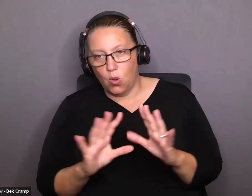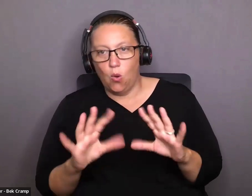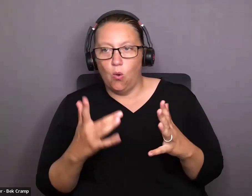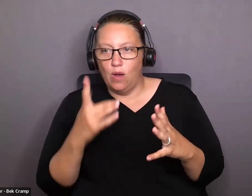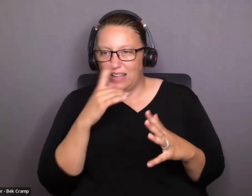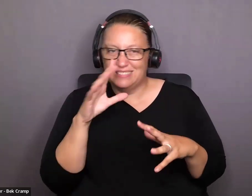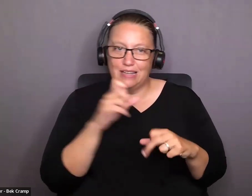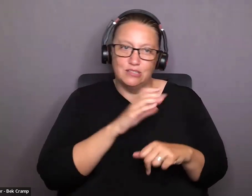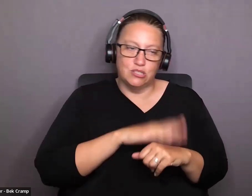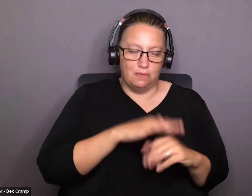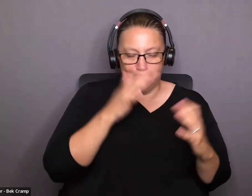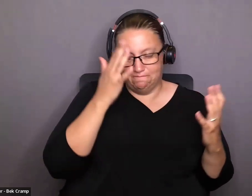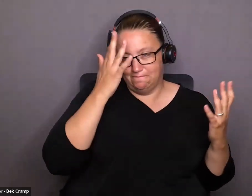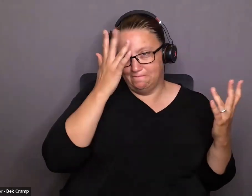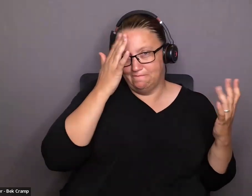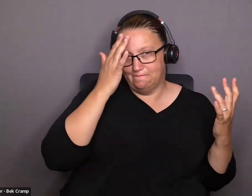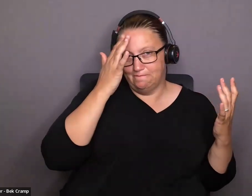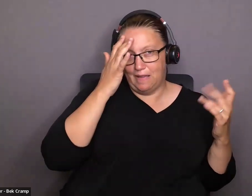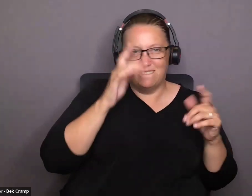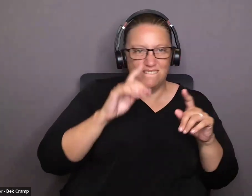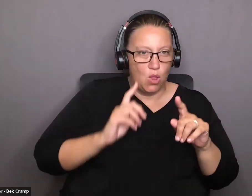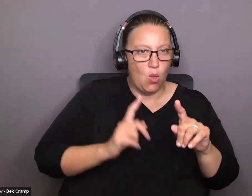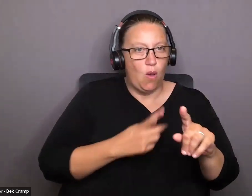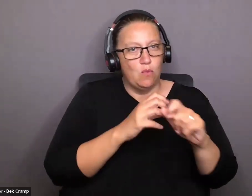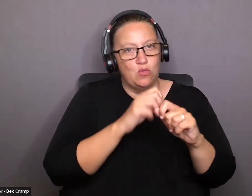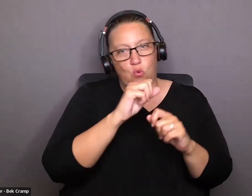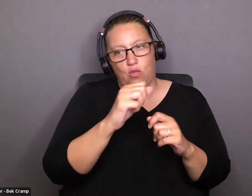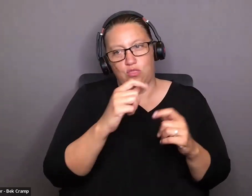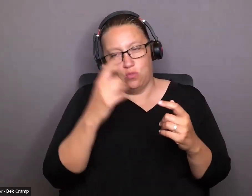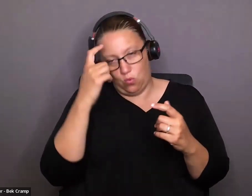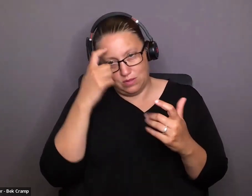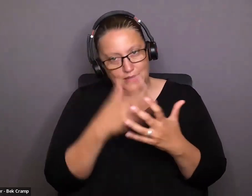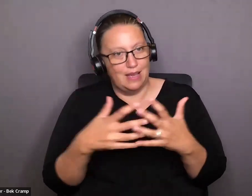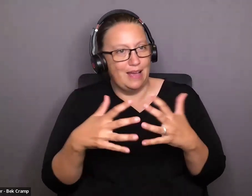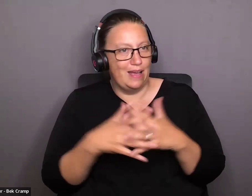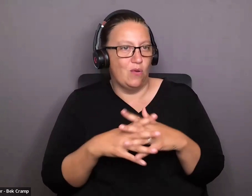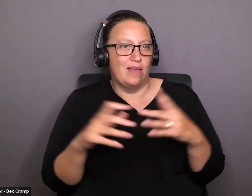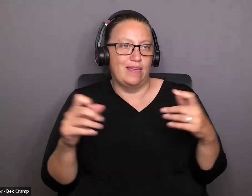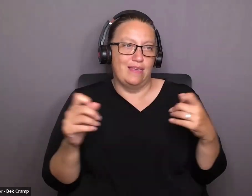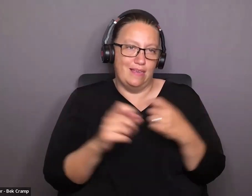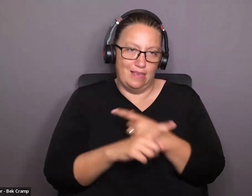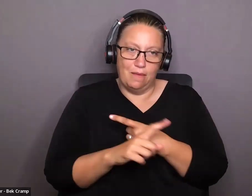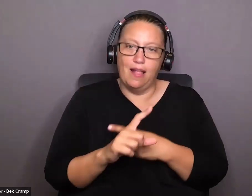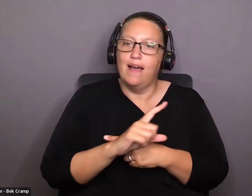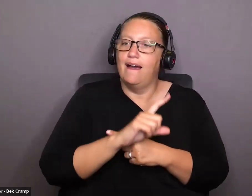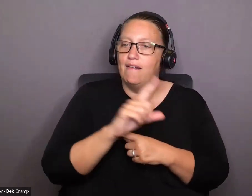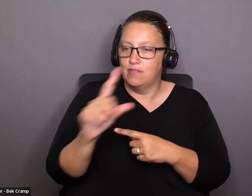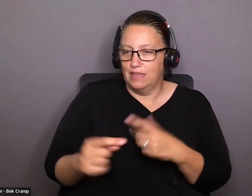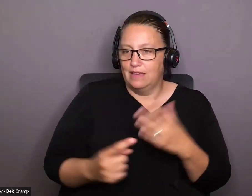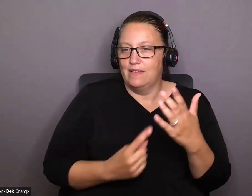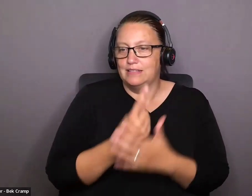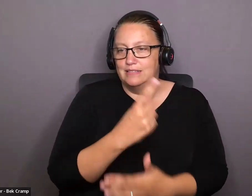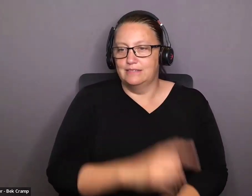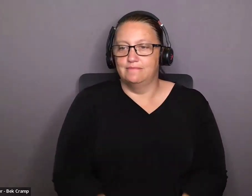to reflect and follow up with your thoughts via email after the event.